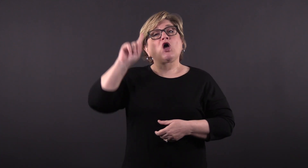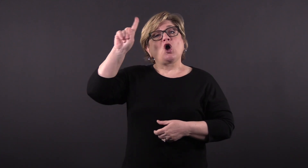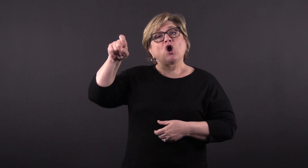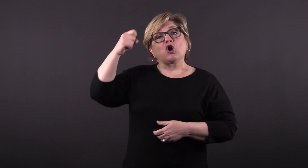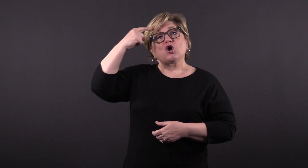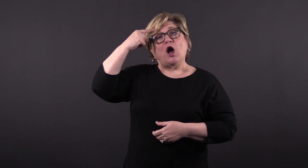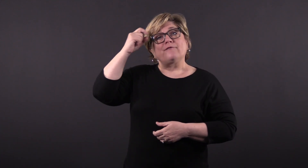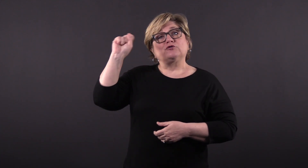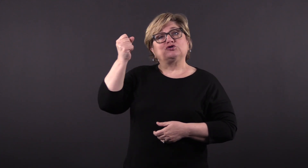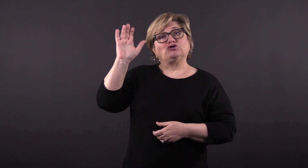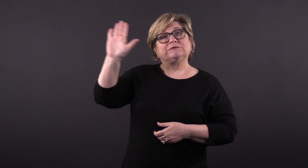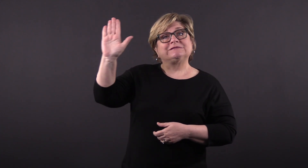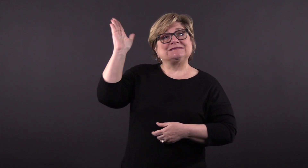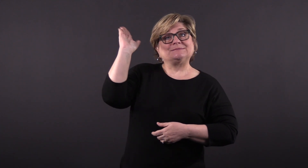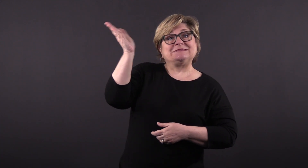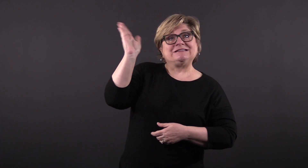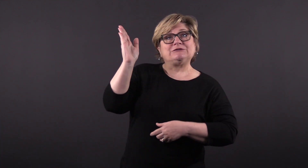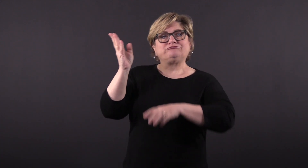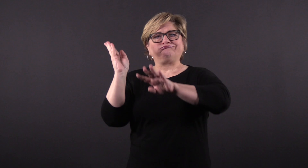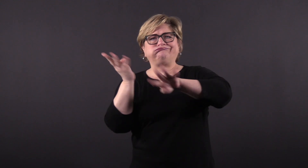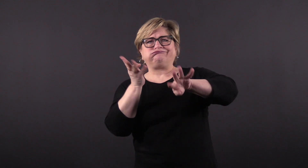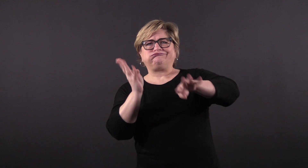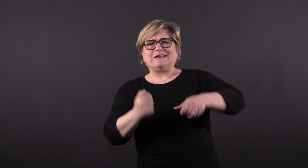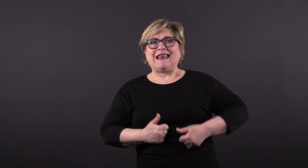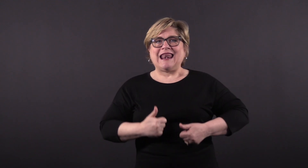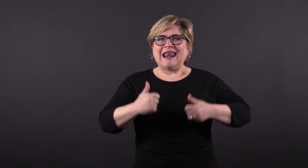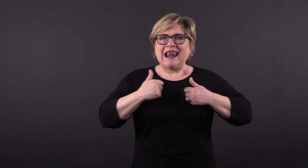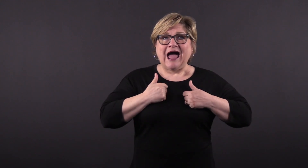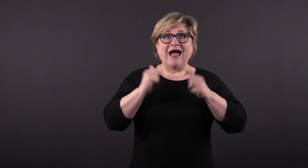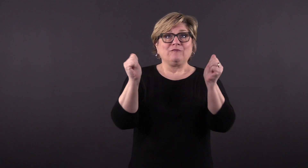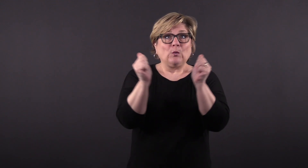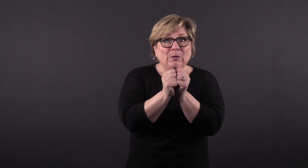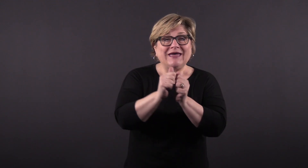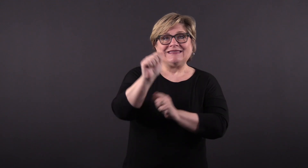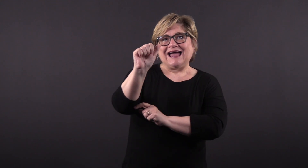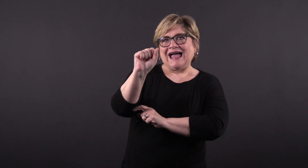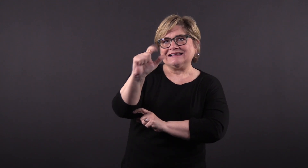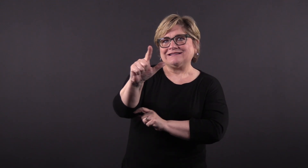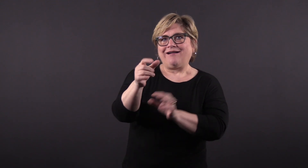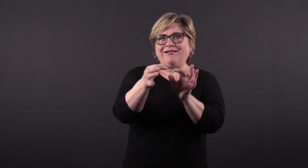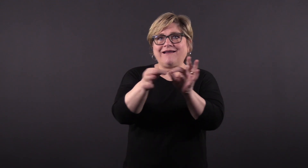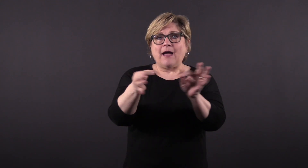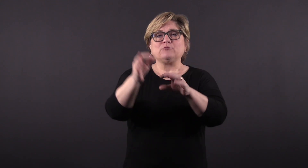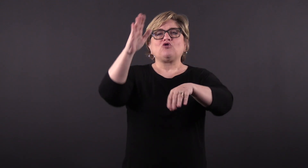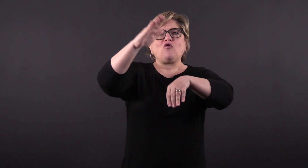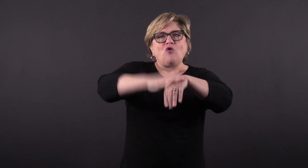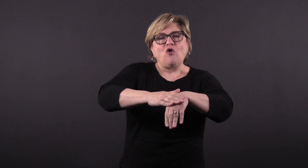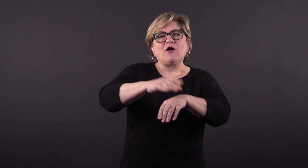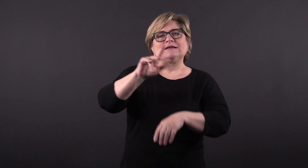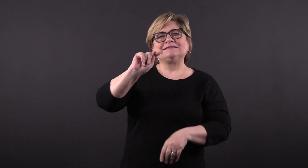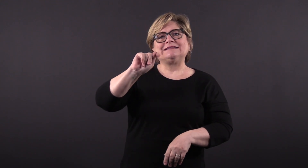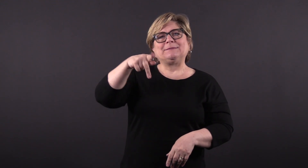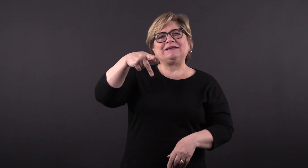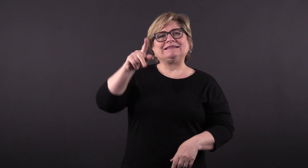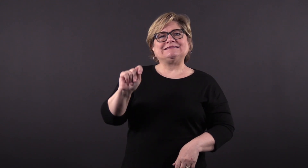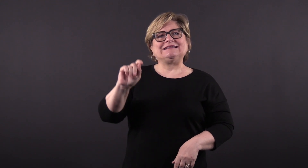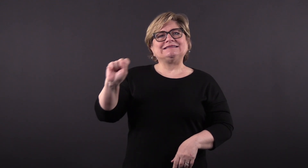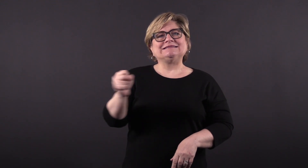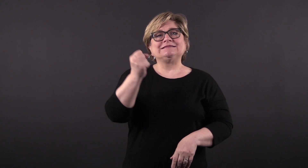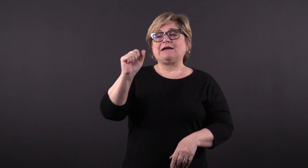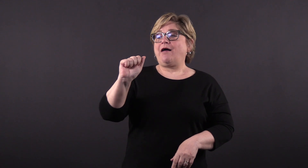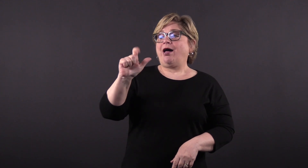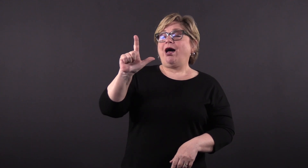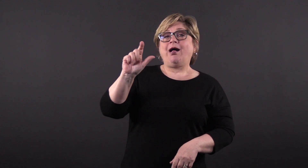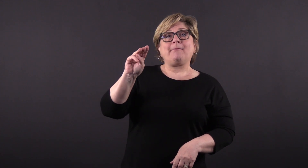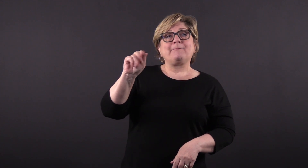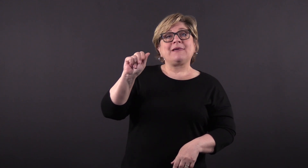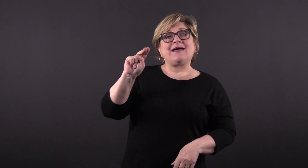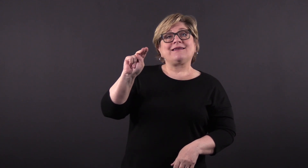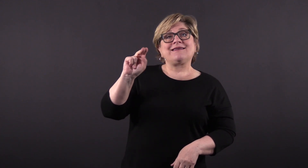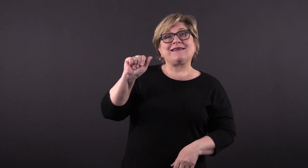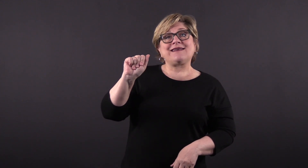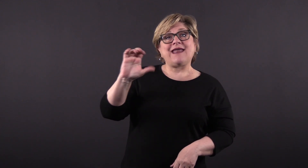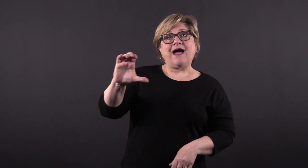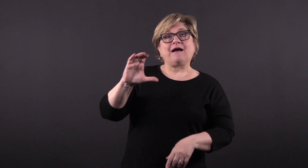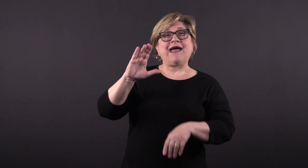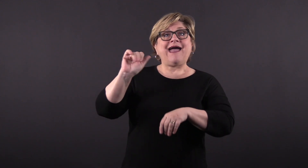The Governor’s speech was streamed live, with ASL and captions, on TPT’s Almanac at